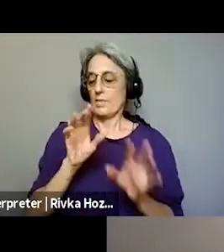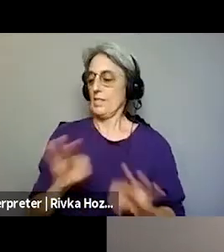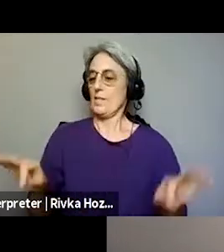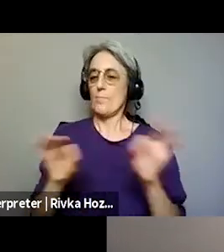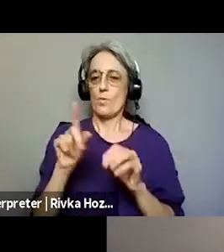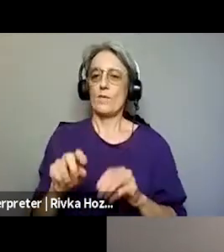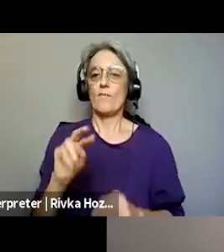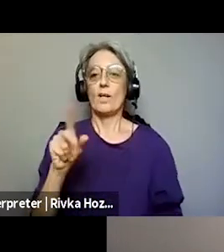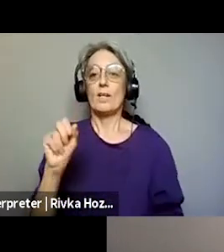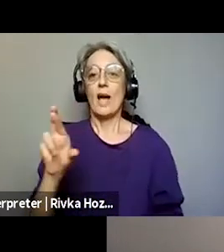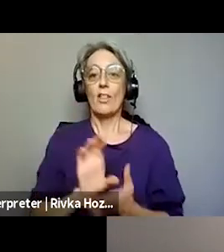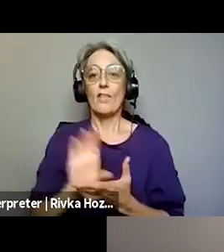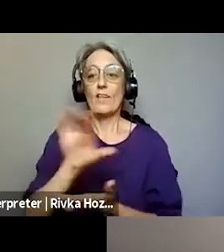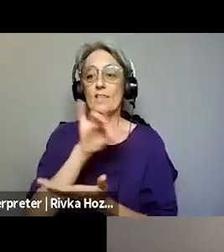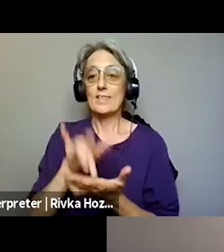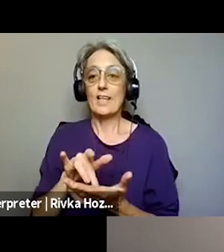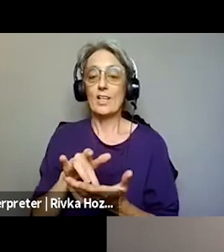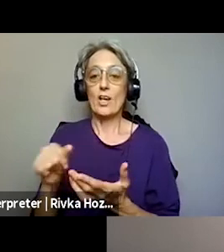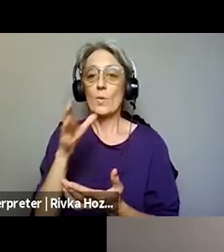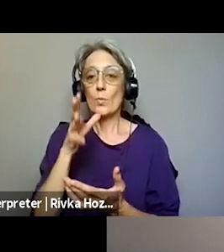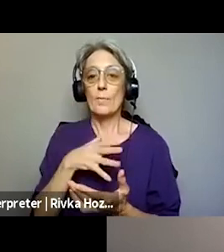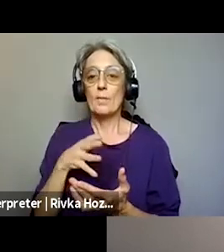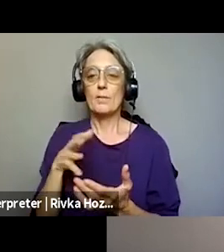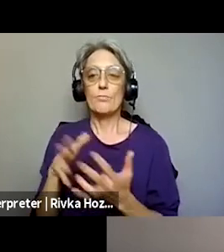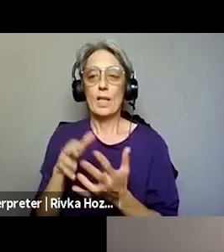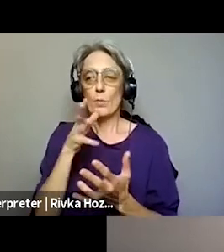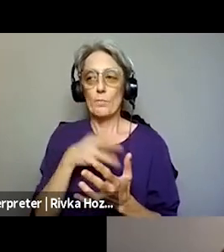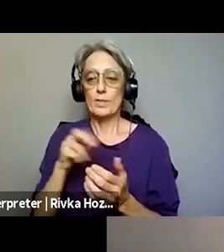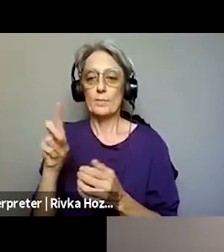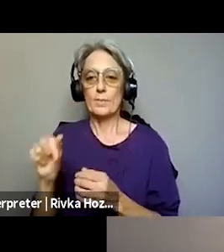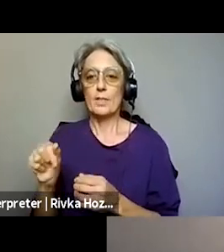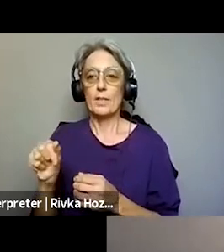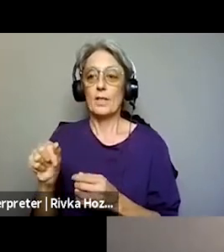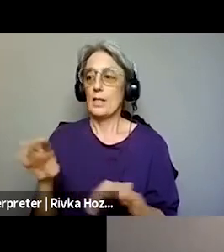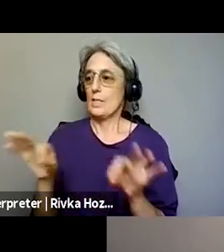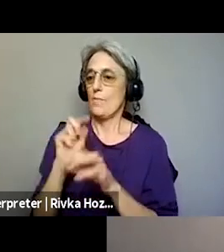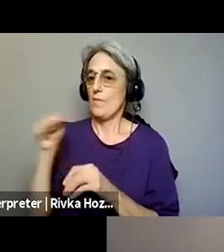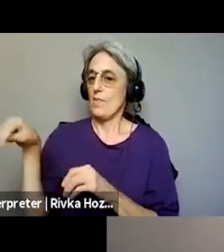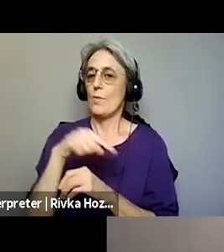Pregnancy and Disability, this is something that we really you know we’re really making efforts to